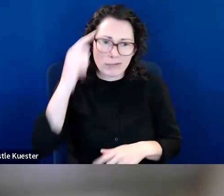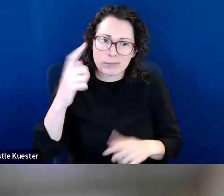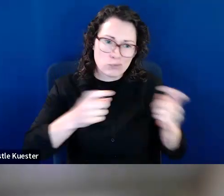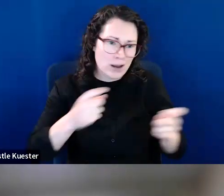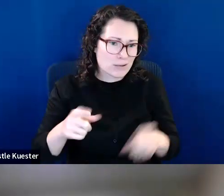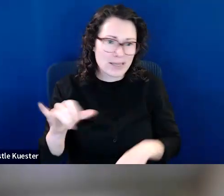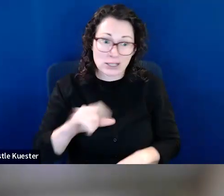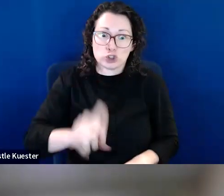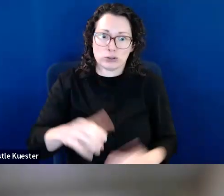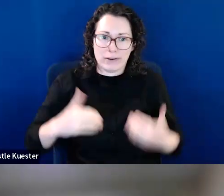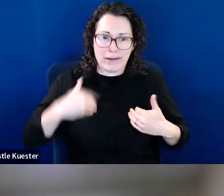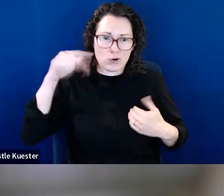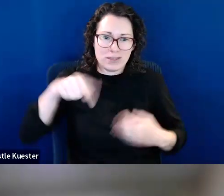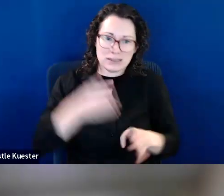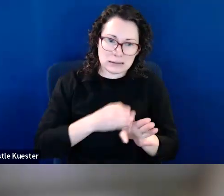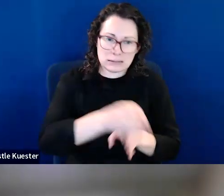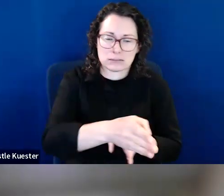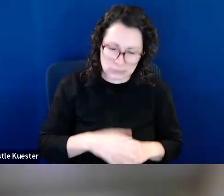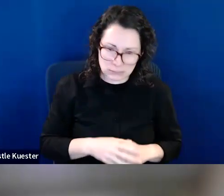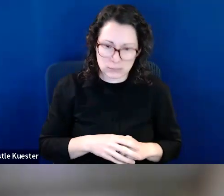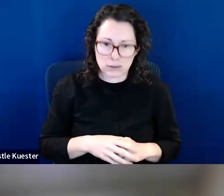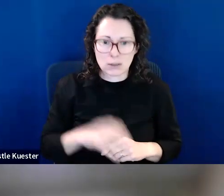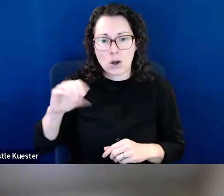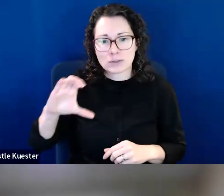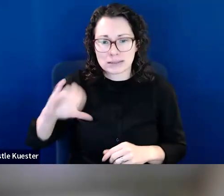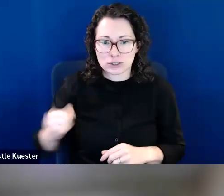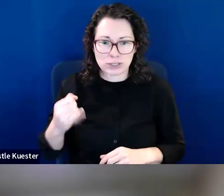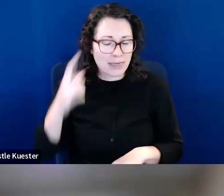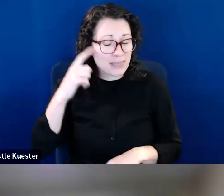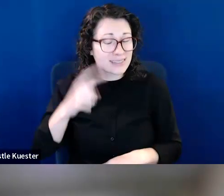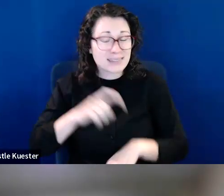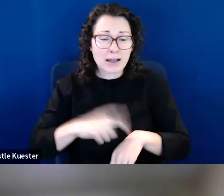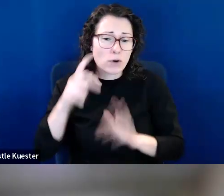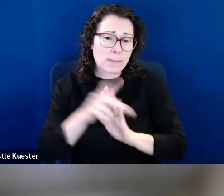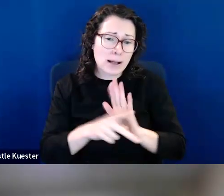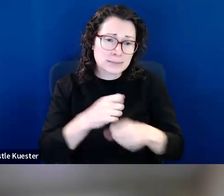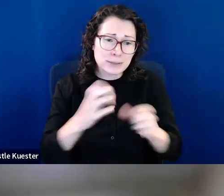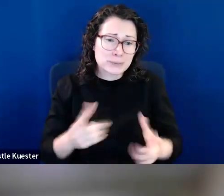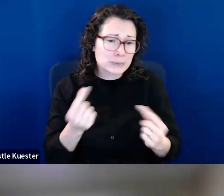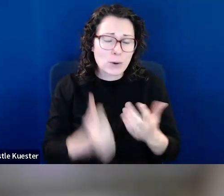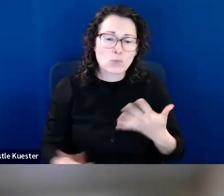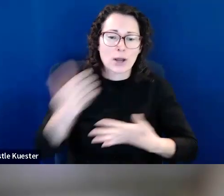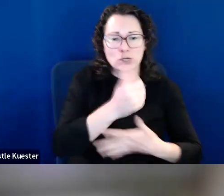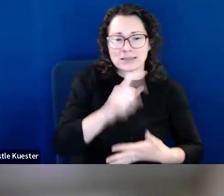should be in this area. OCJ believes it's time for policymakers to prioritize the needs of patients